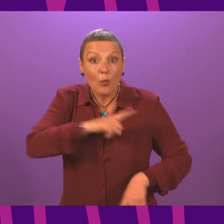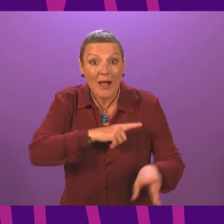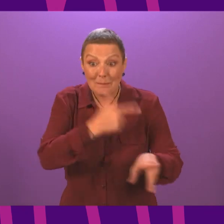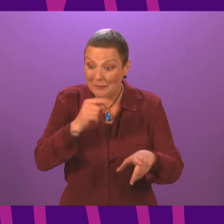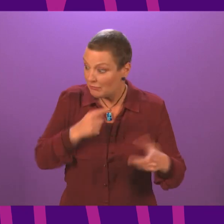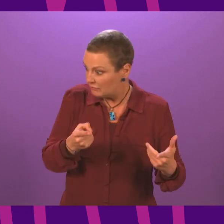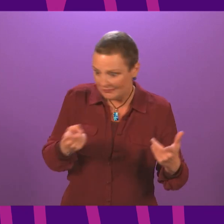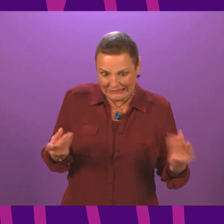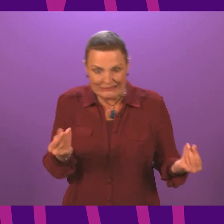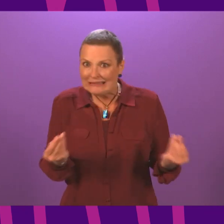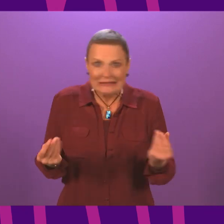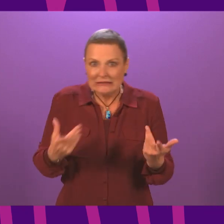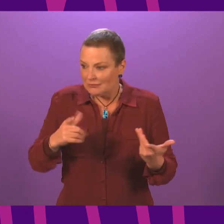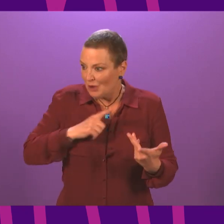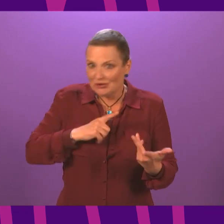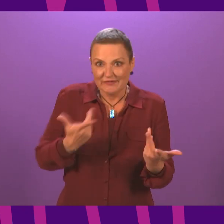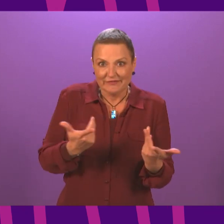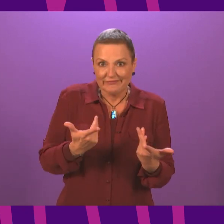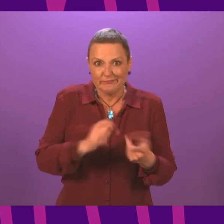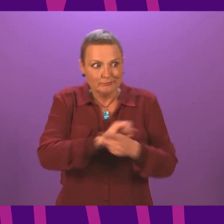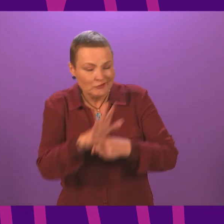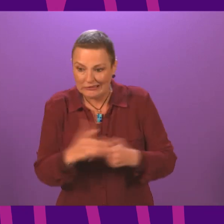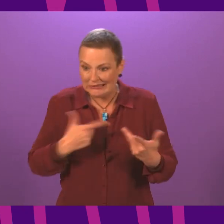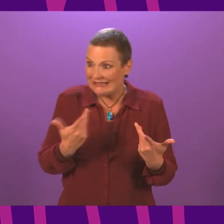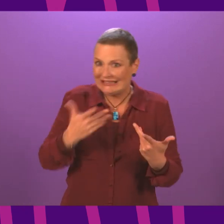within the resource constraints that have been caused by the pandemic. The